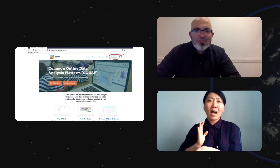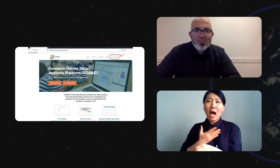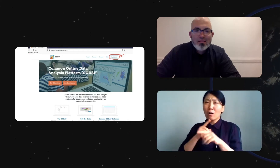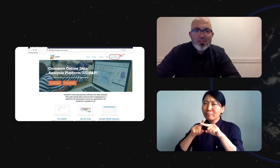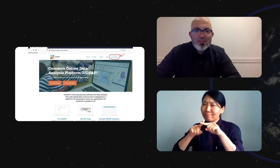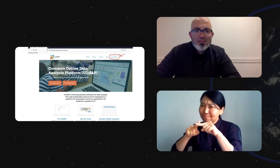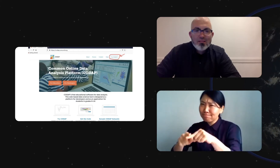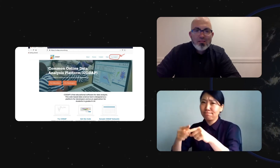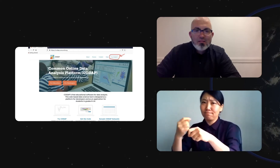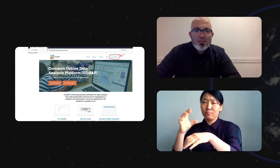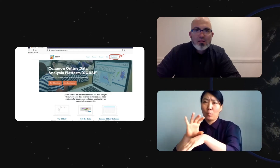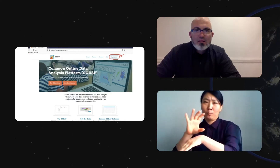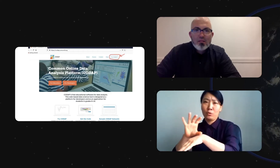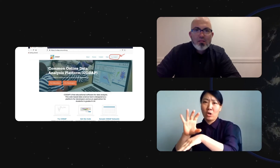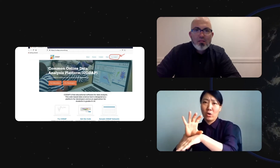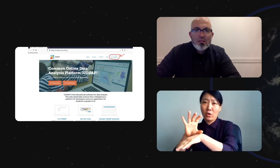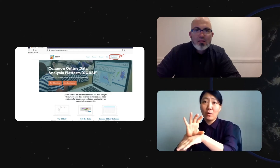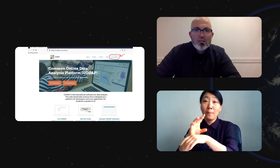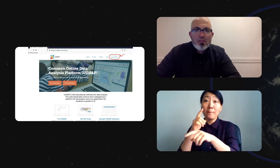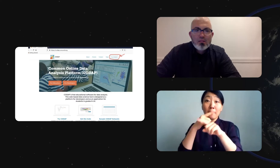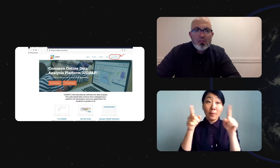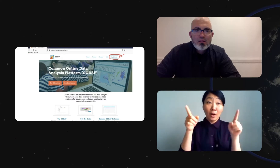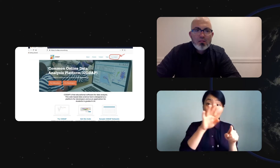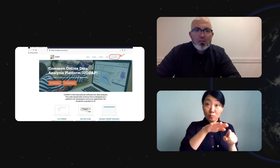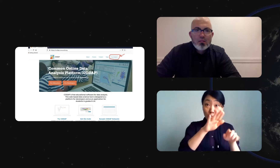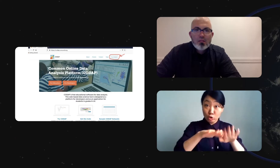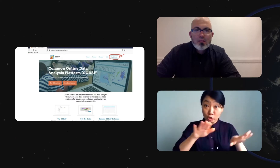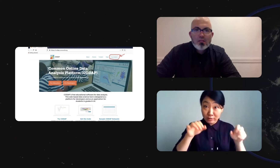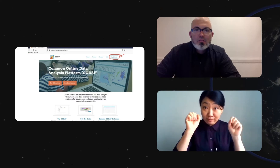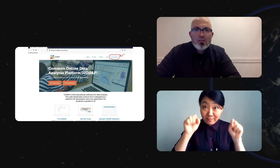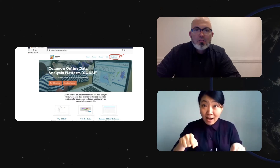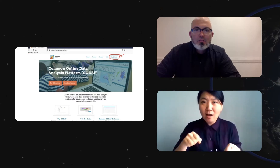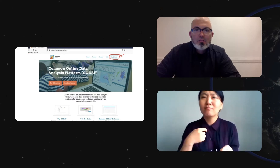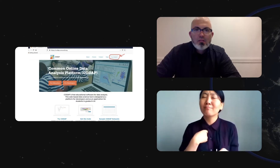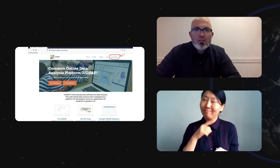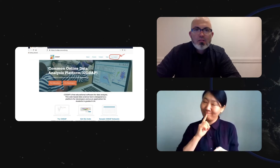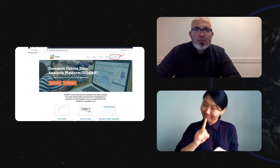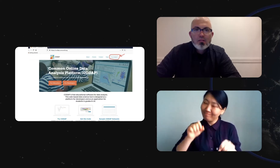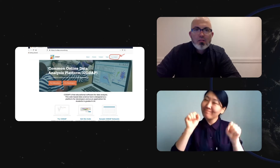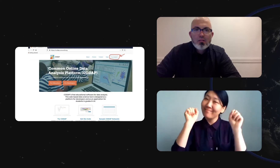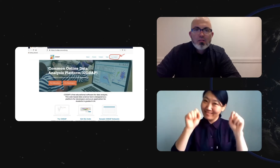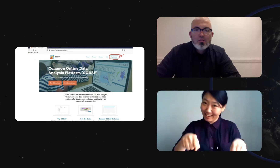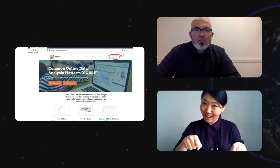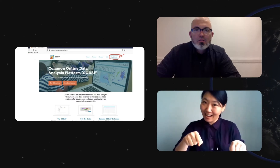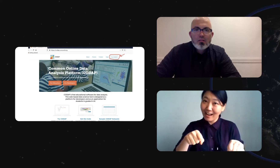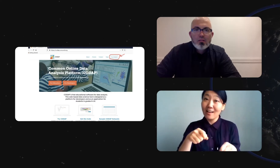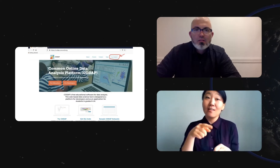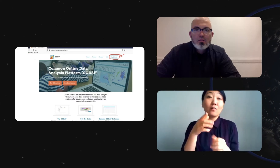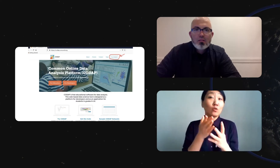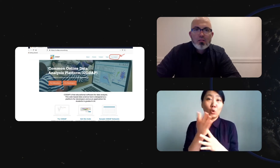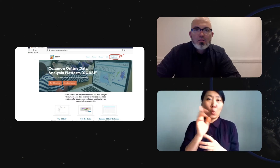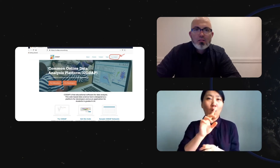It's a program you can input statistics in, but it's very intuitive.